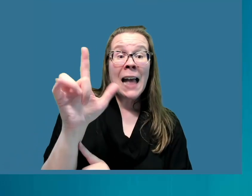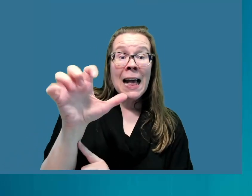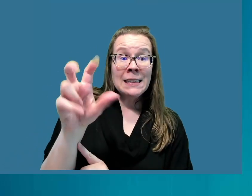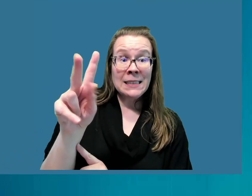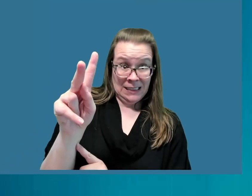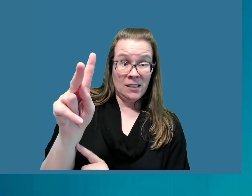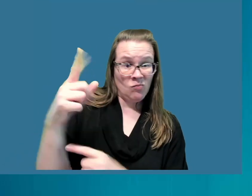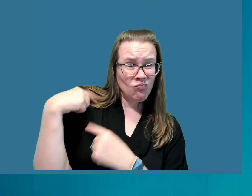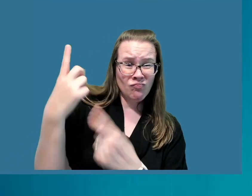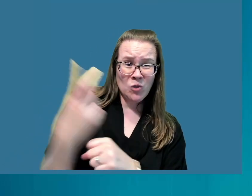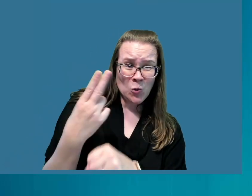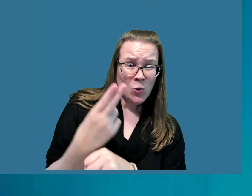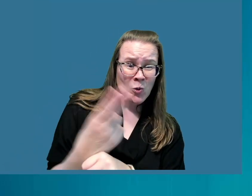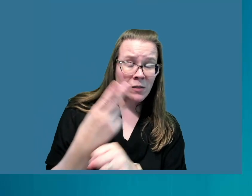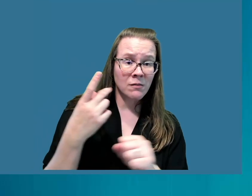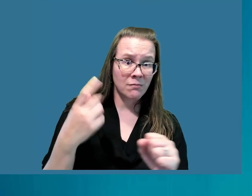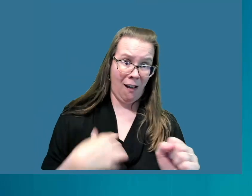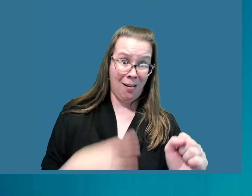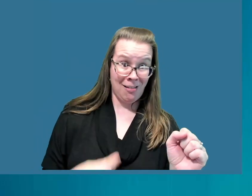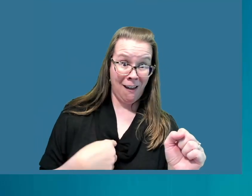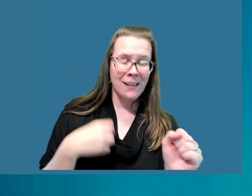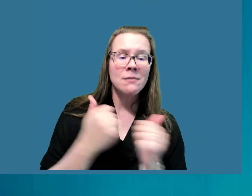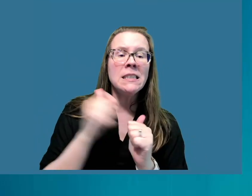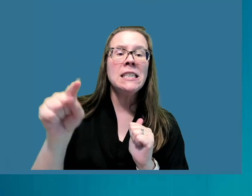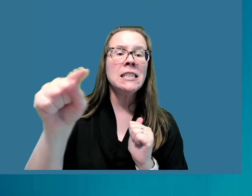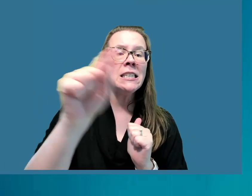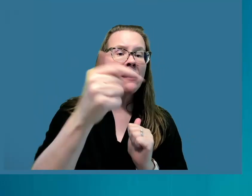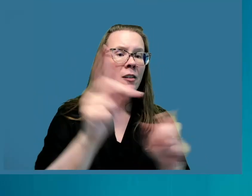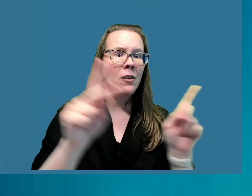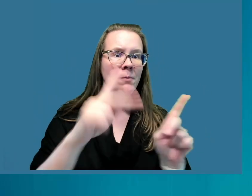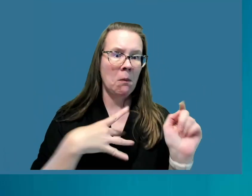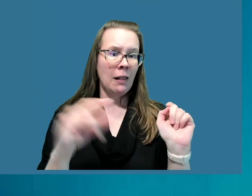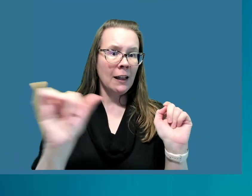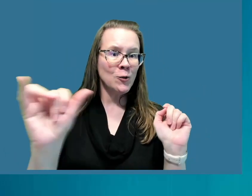recipe from allrecipes.com. And I've used used that recipe over the years. I like it,